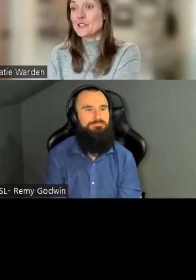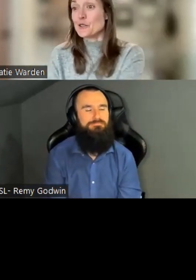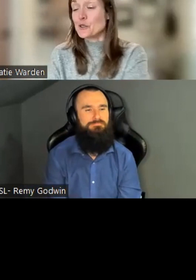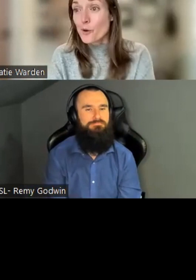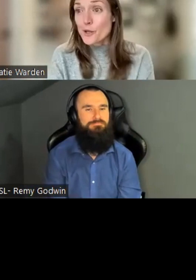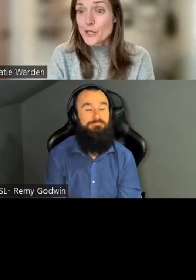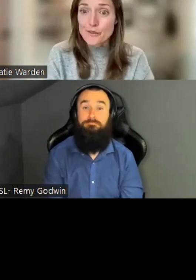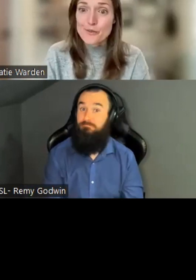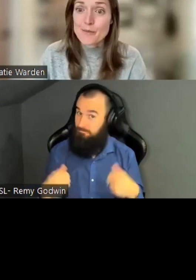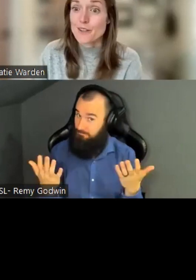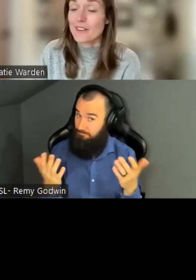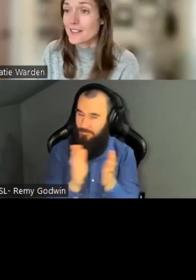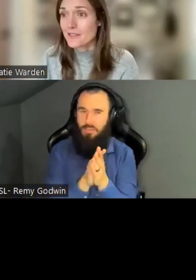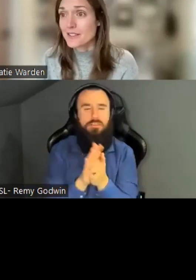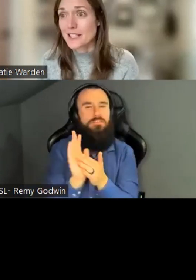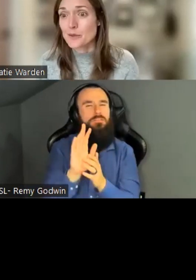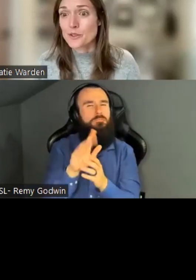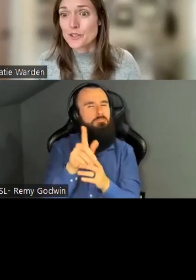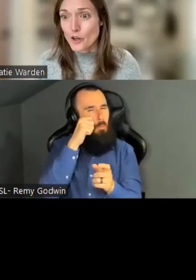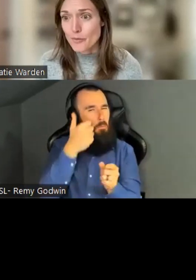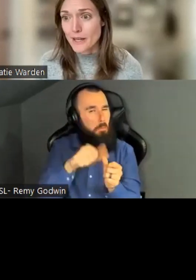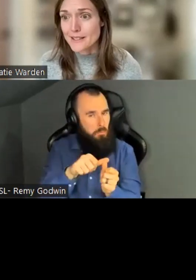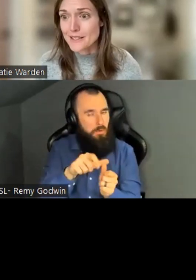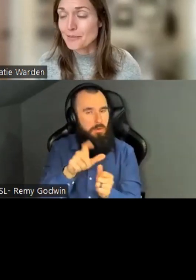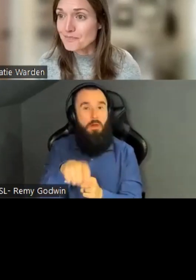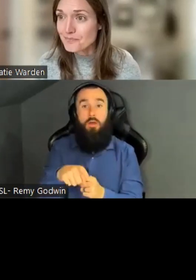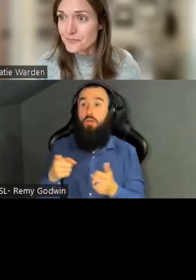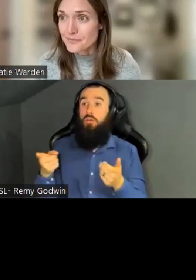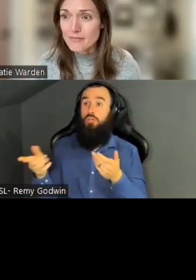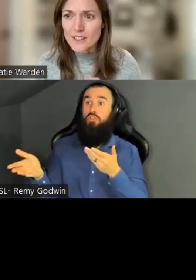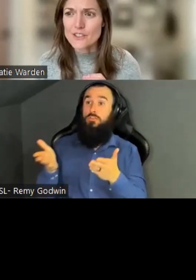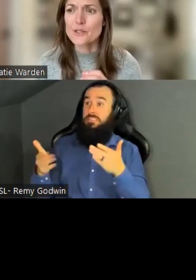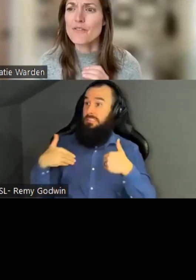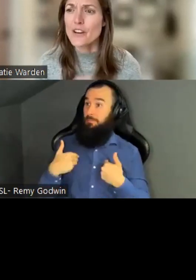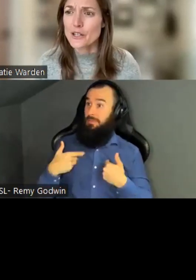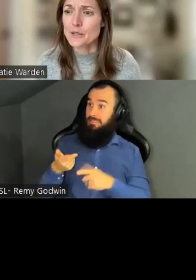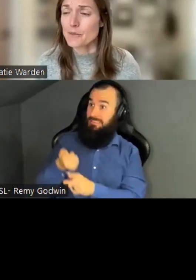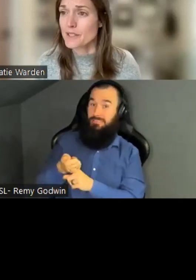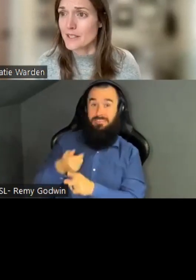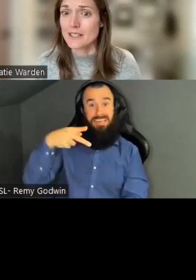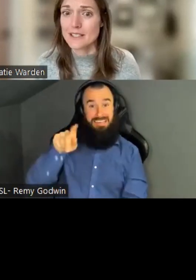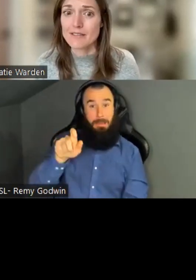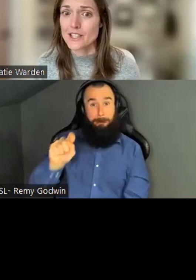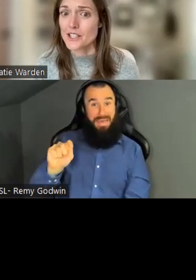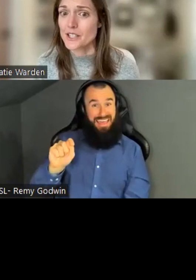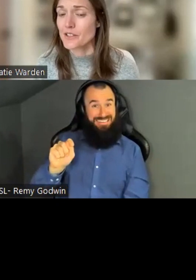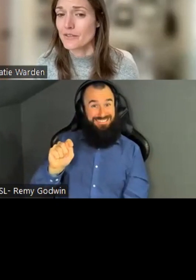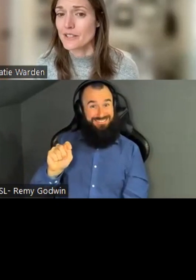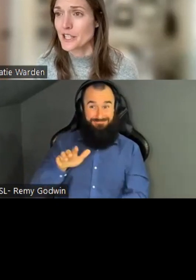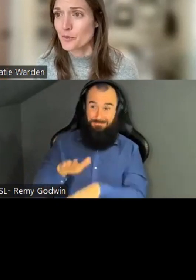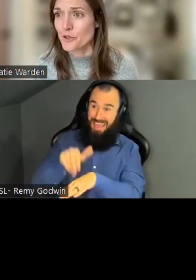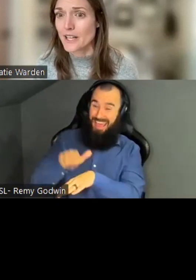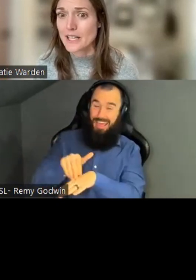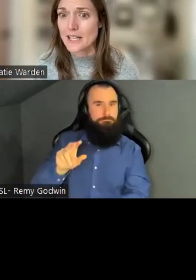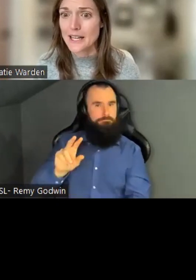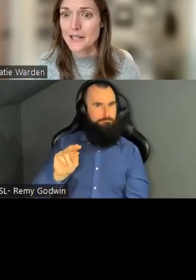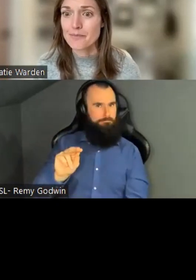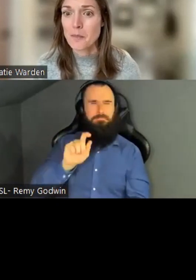So it's important to remember that service animals aren't pets. There's a very specific definition of service animal in the ADA.